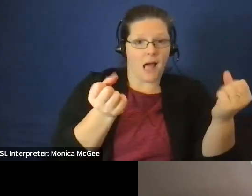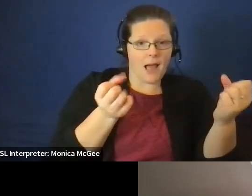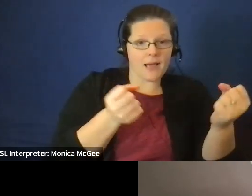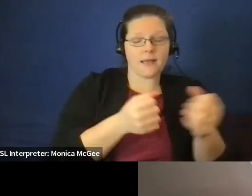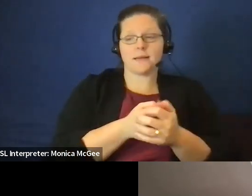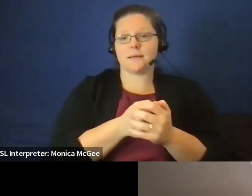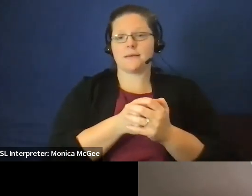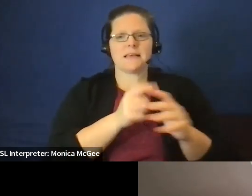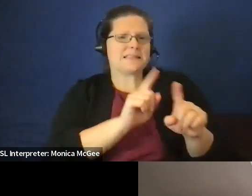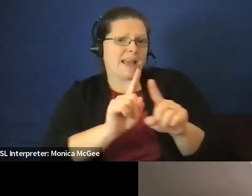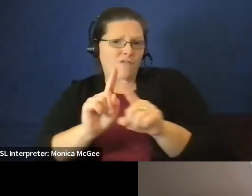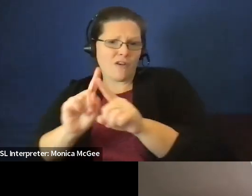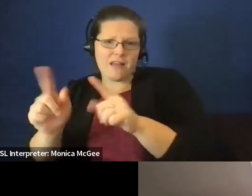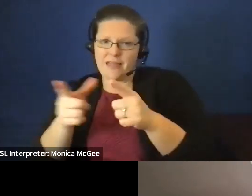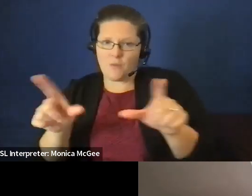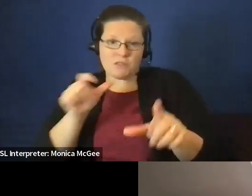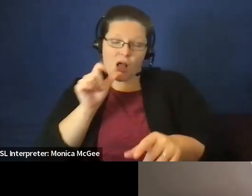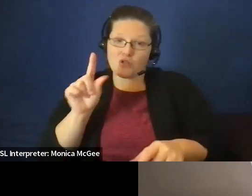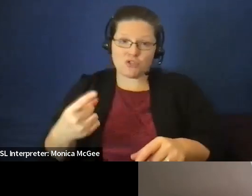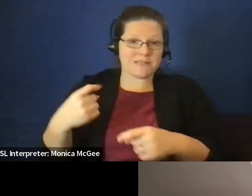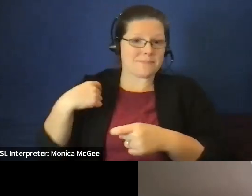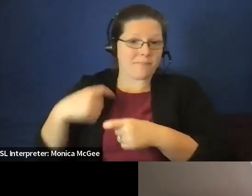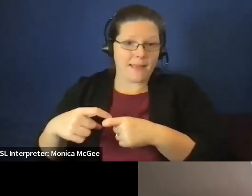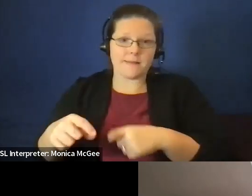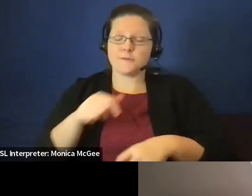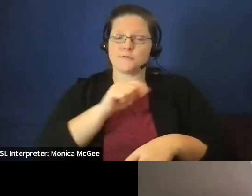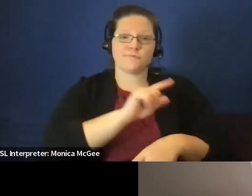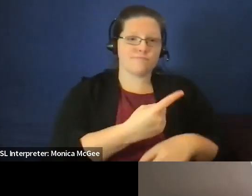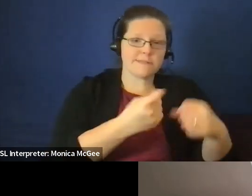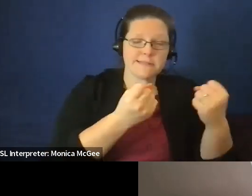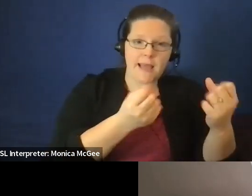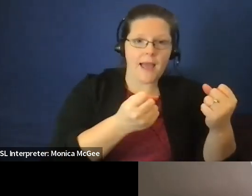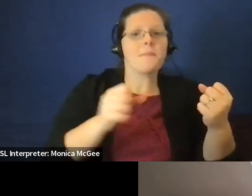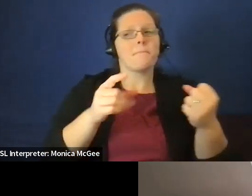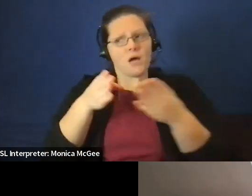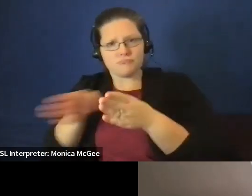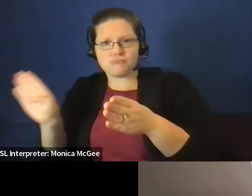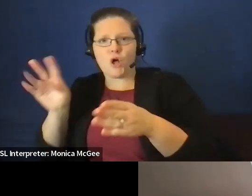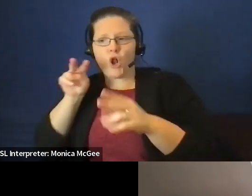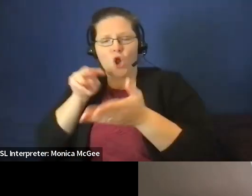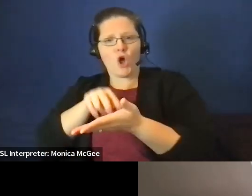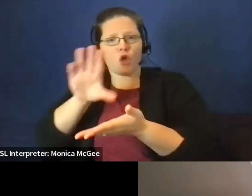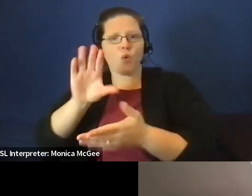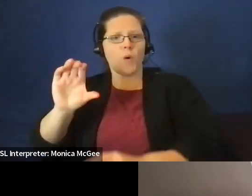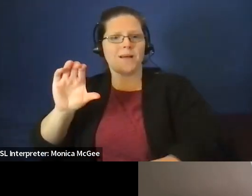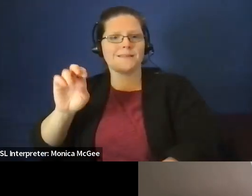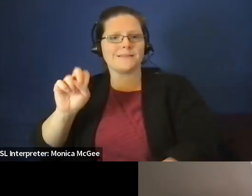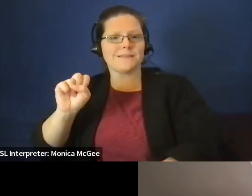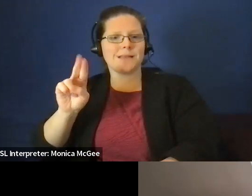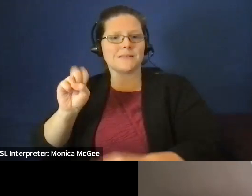related needs but information, thus, making things accessible, as you would